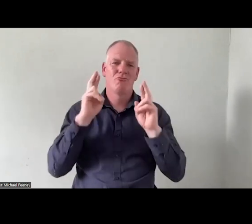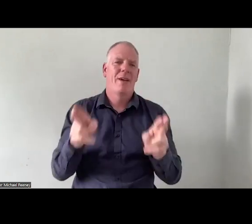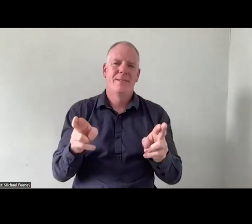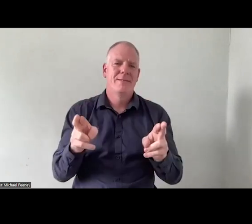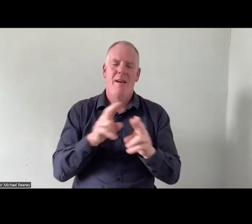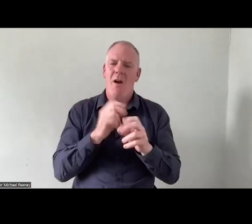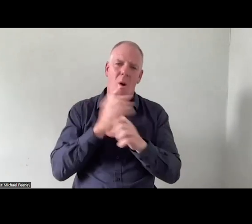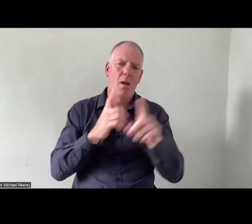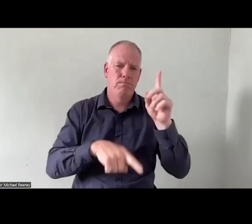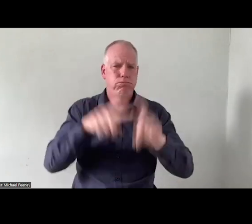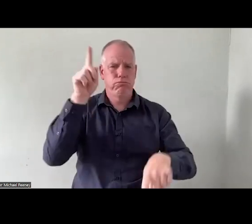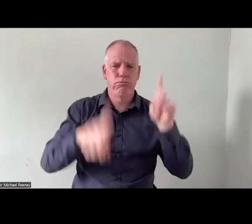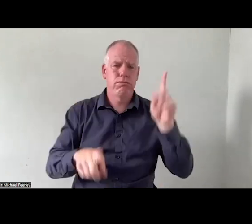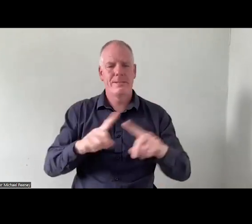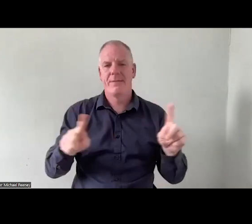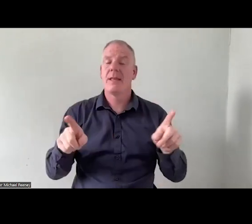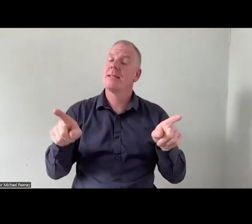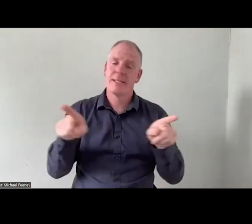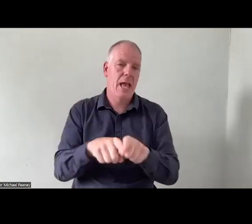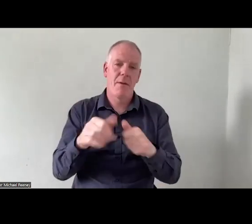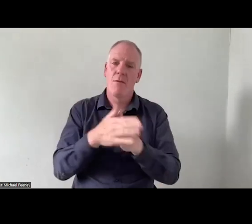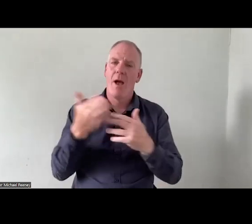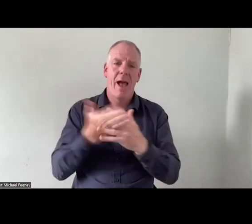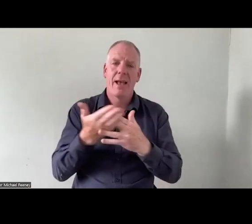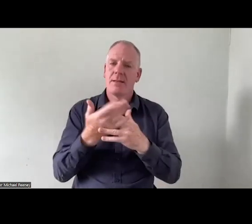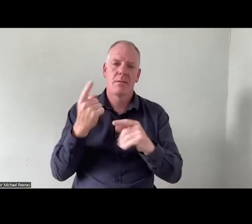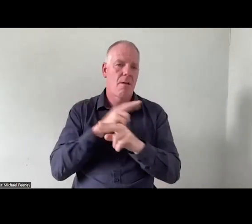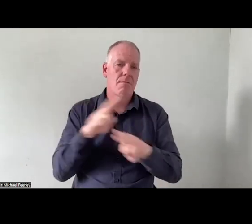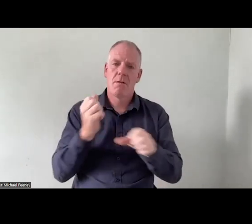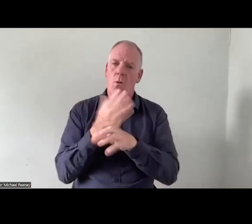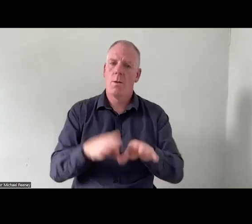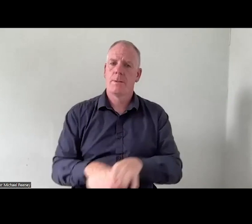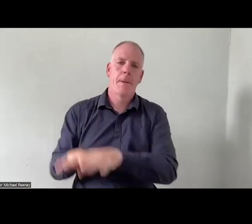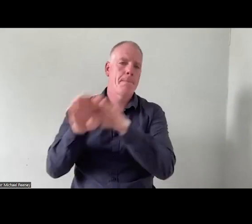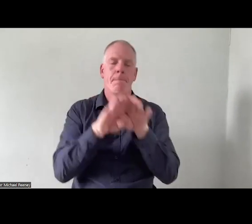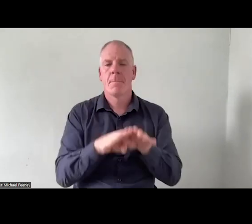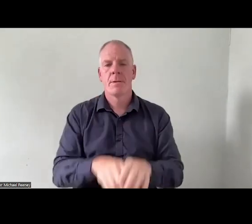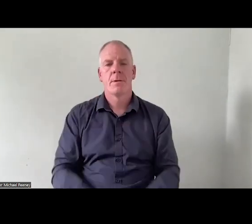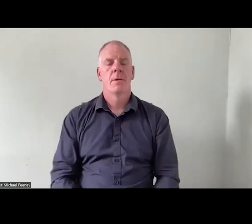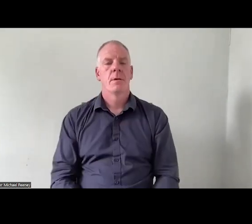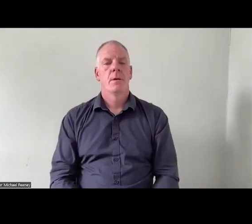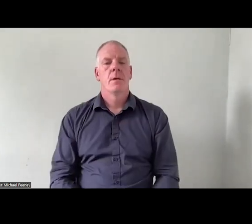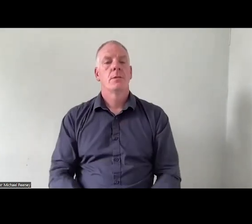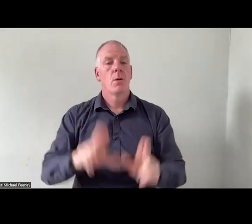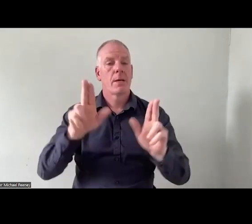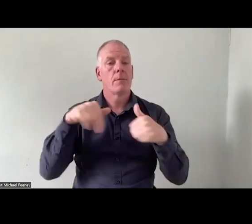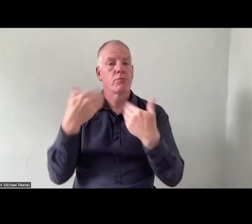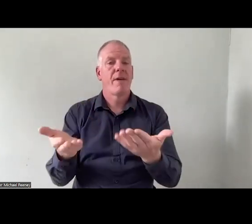and not the case in access and it's just kind of important to remember that. So, we can deliver open access in a variety of ways.